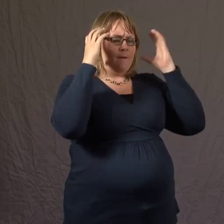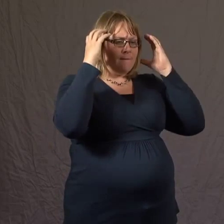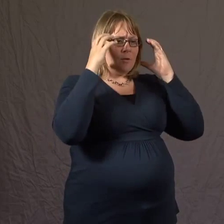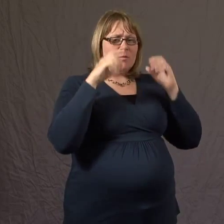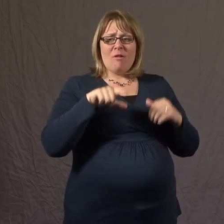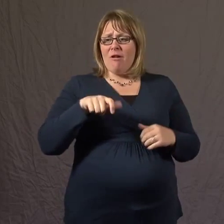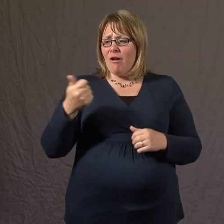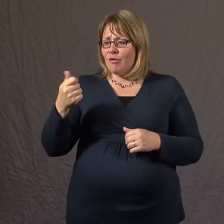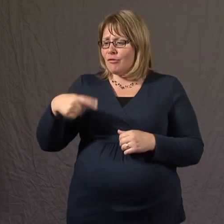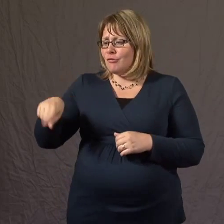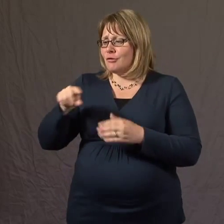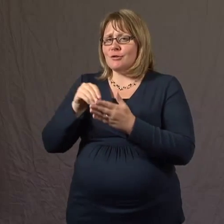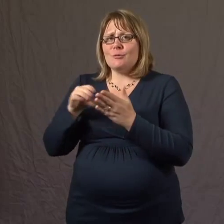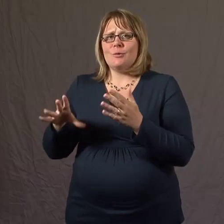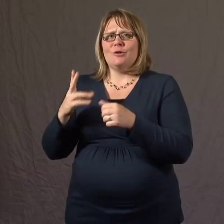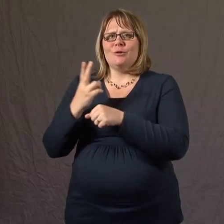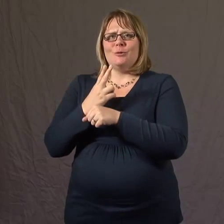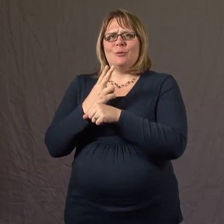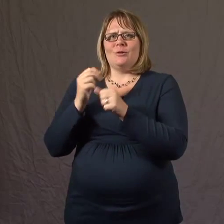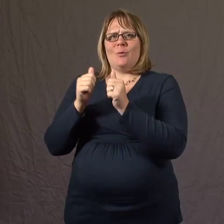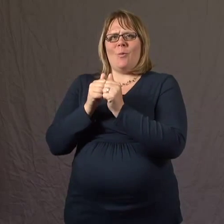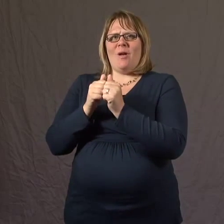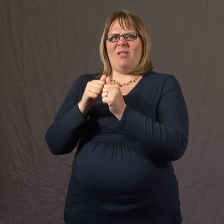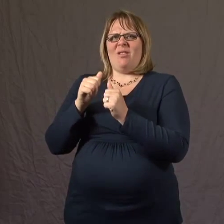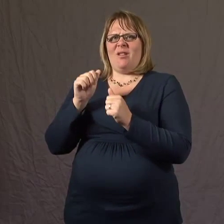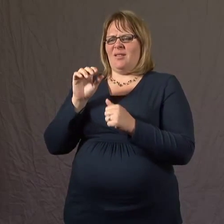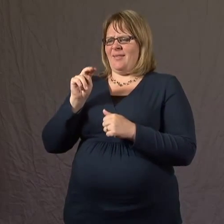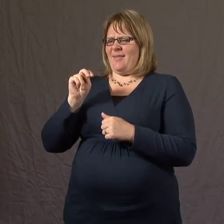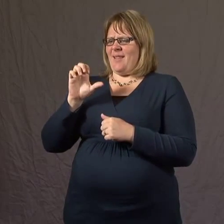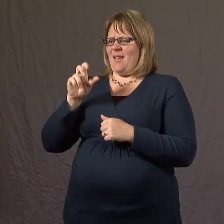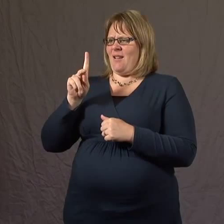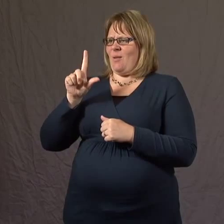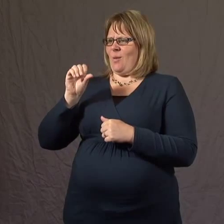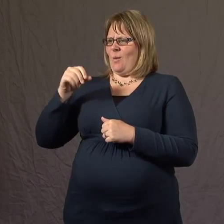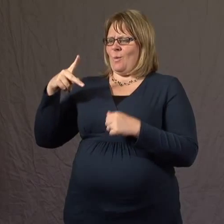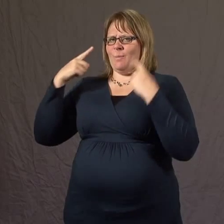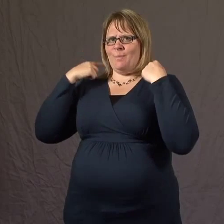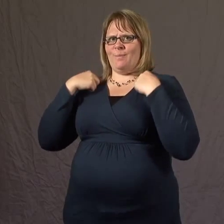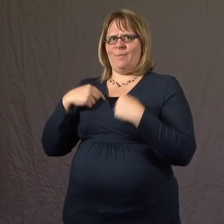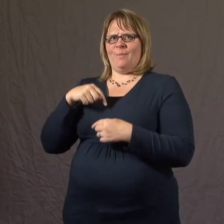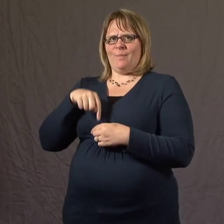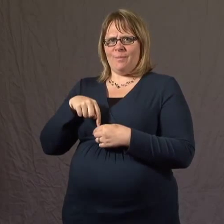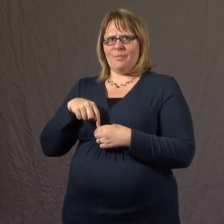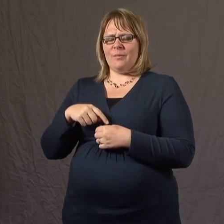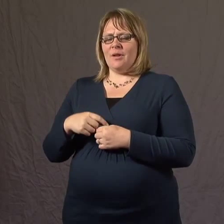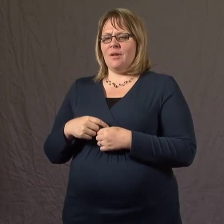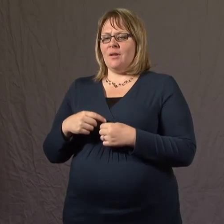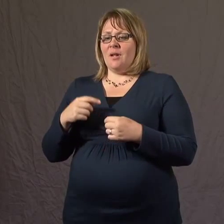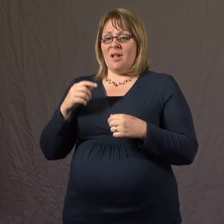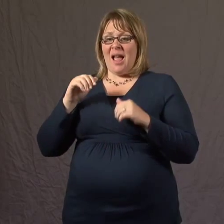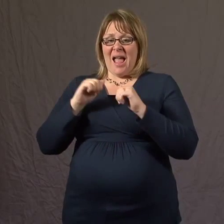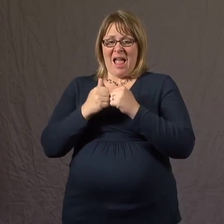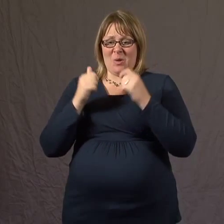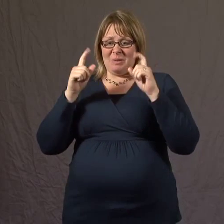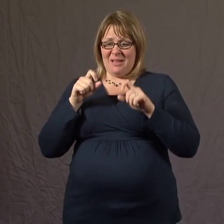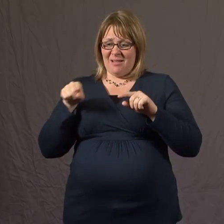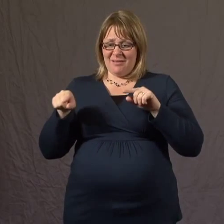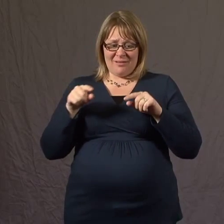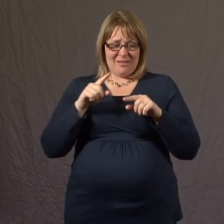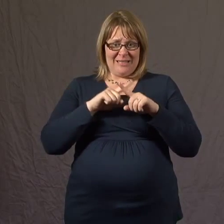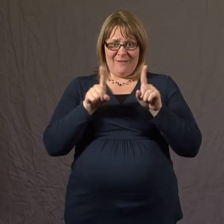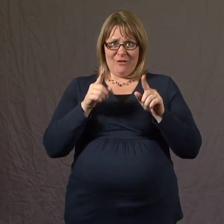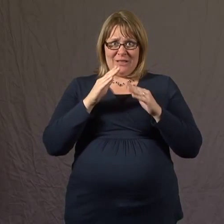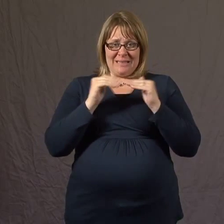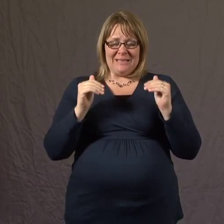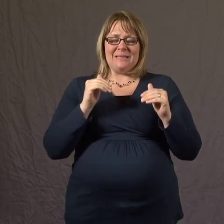Some students use an FM system with a headset and other students use it with a neckloop.